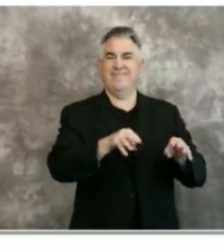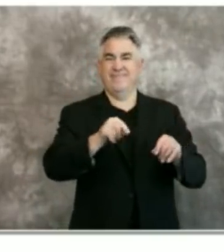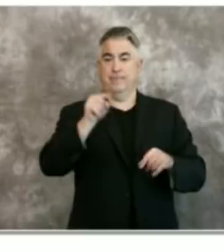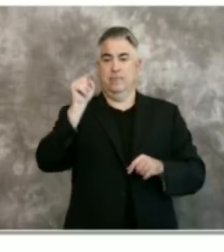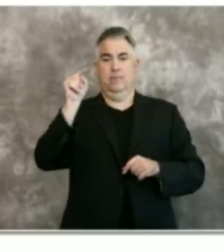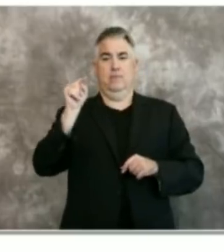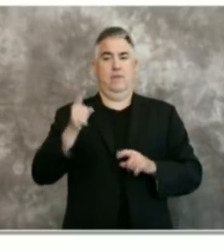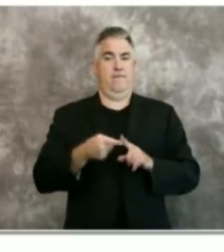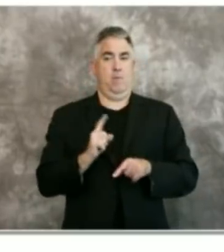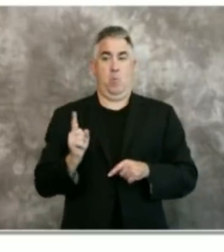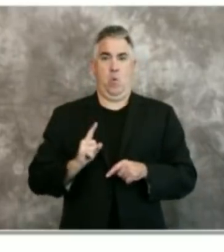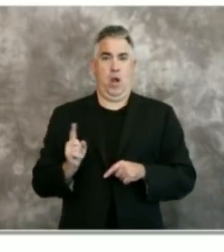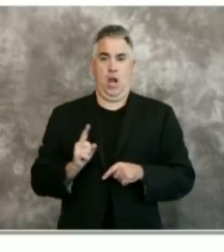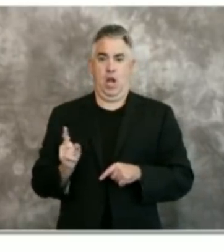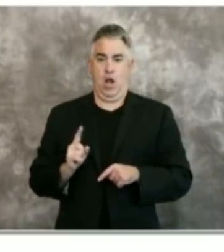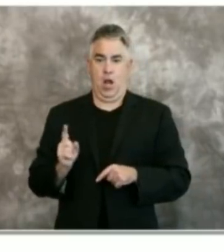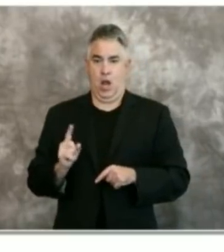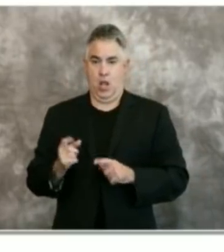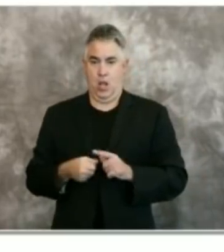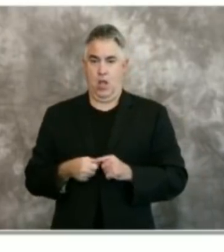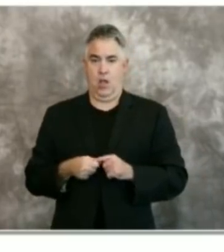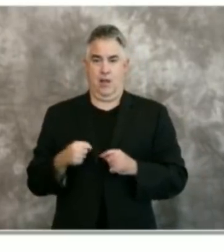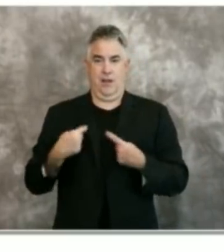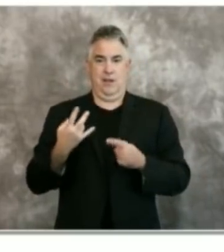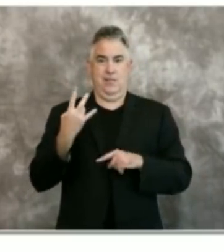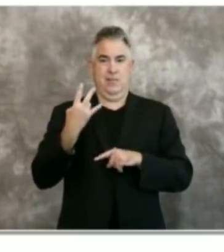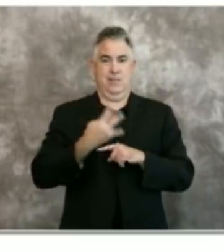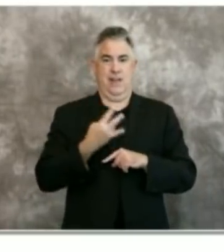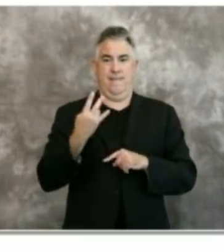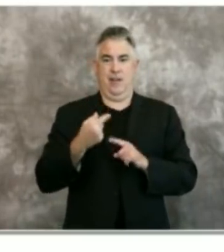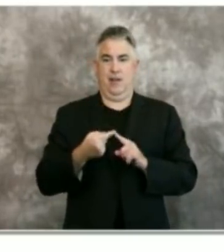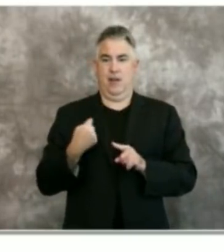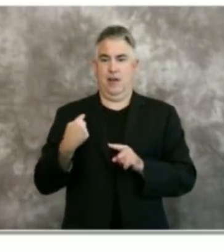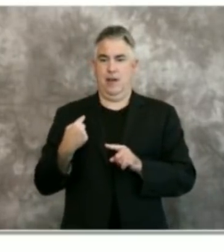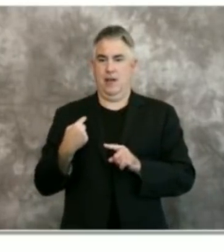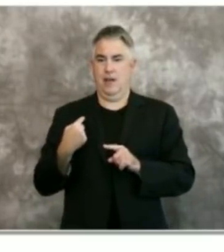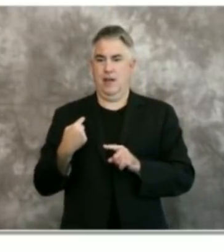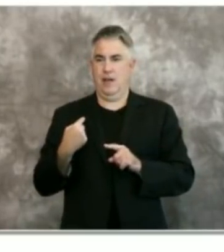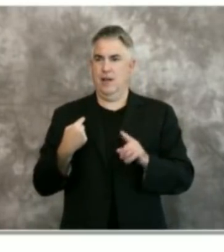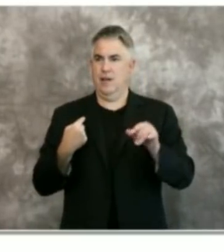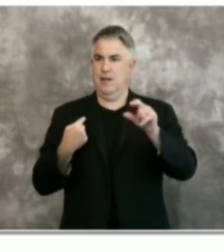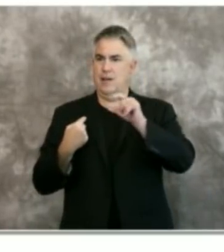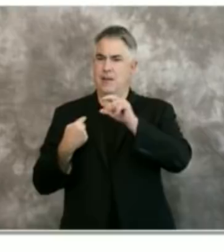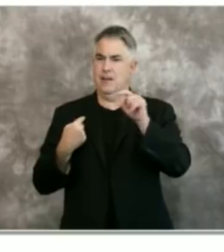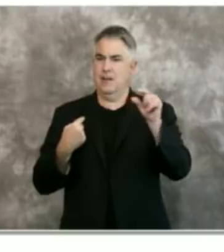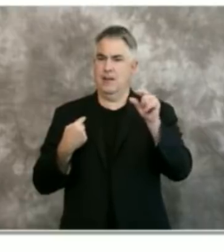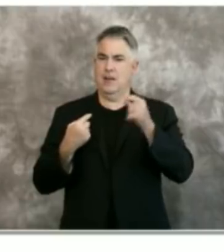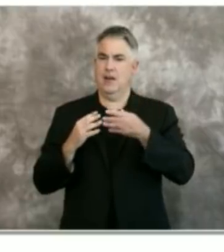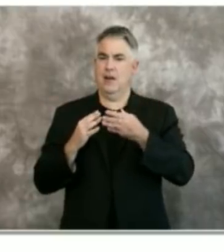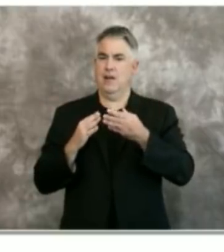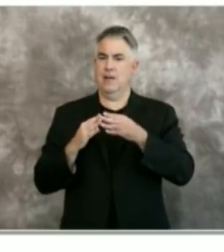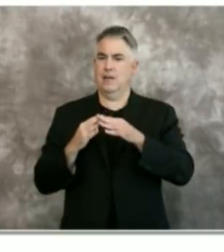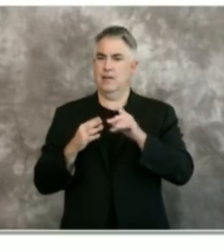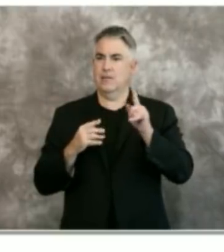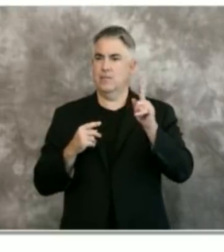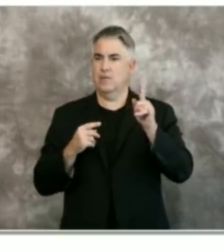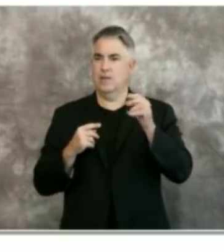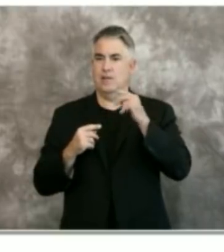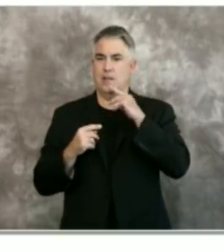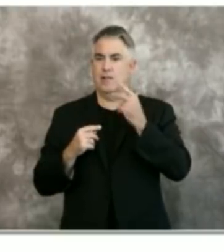IN THE SLIDE AFTER WORDS THE IT SHOWS THE OUTBREAKS THAT ARE IN THE PAST 7 DAYS AND I